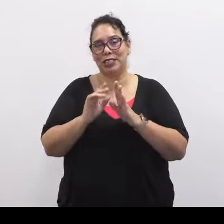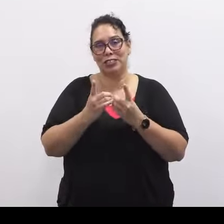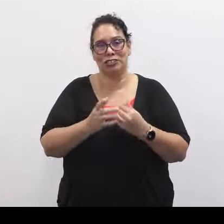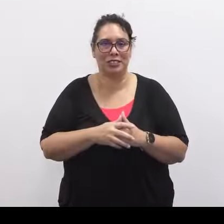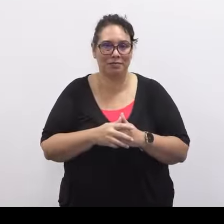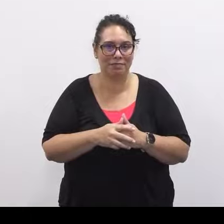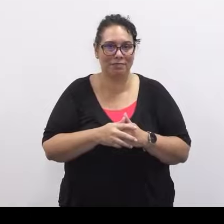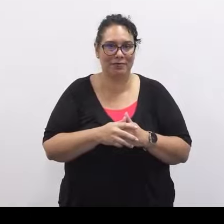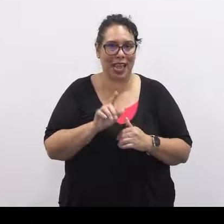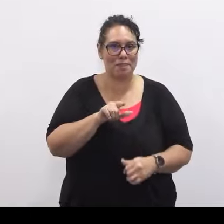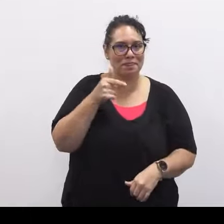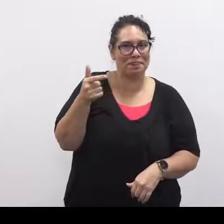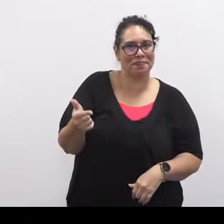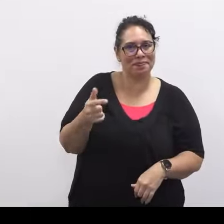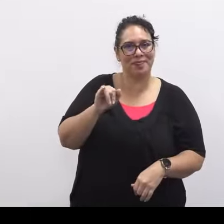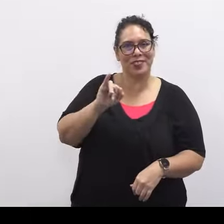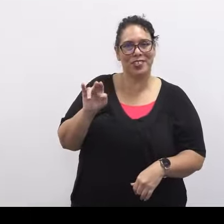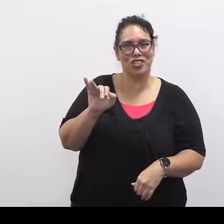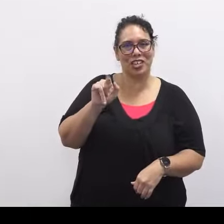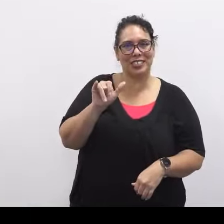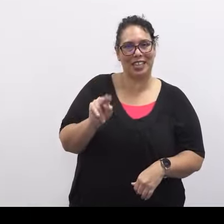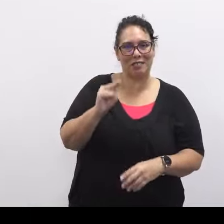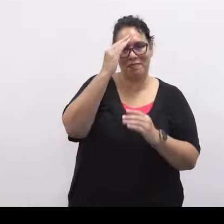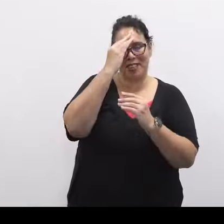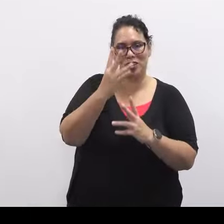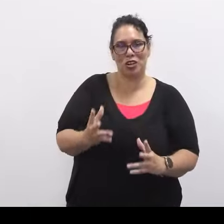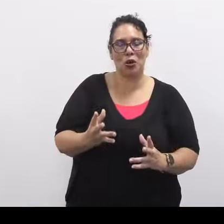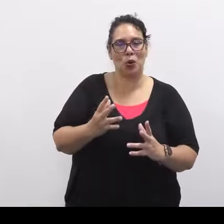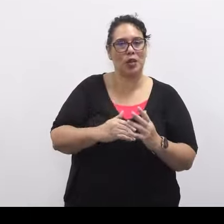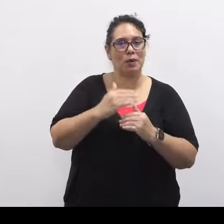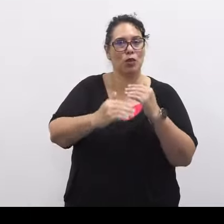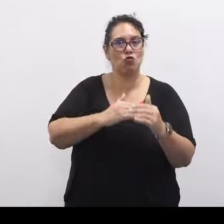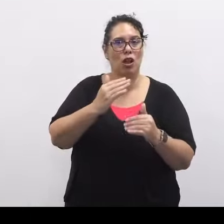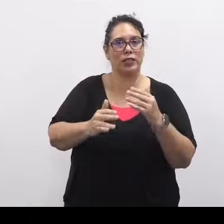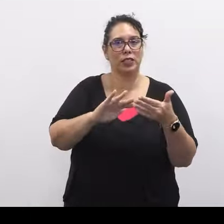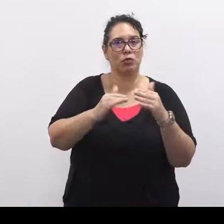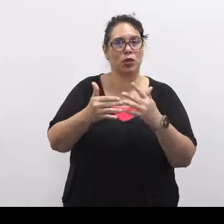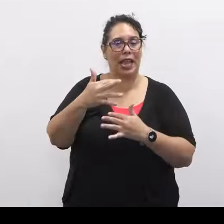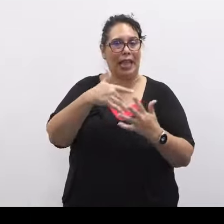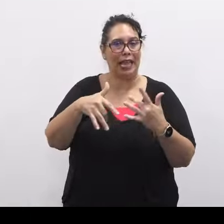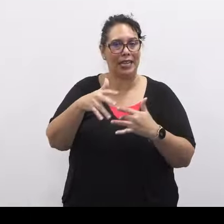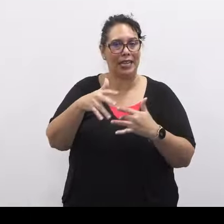Now I turn it over to Justin who will let you know about the progress with community engagement activities.